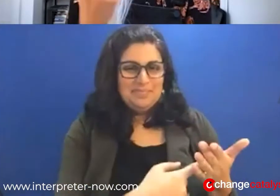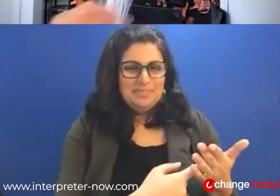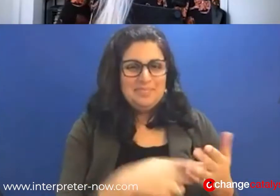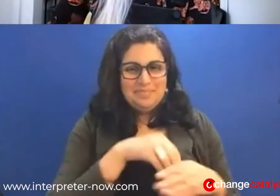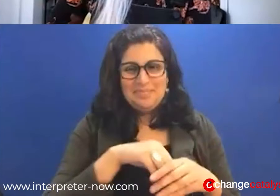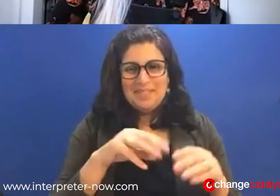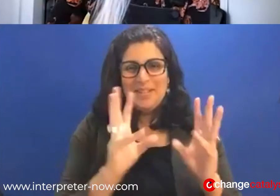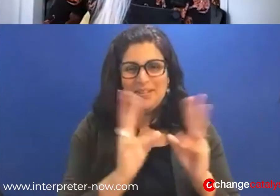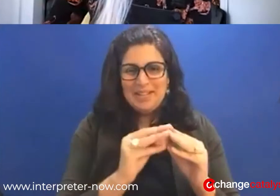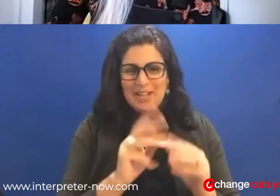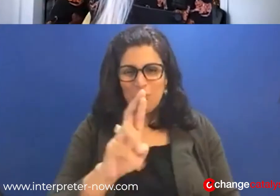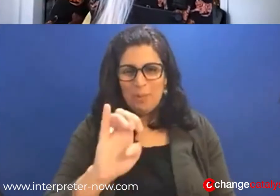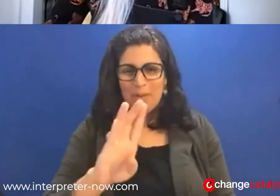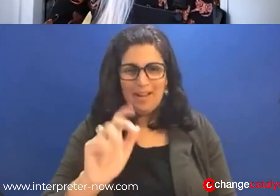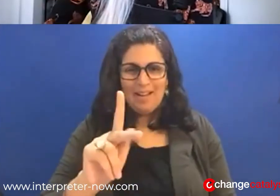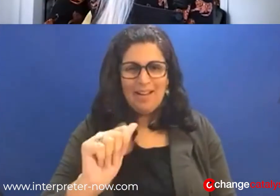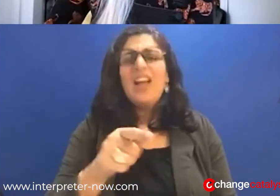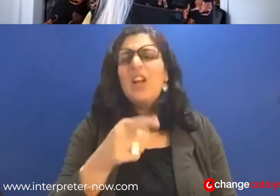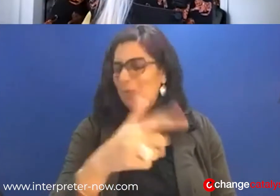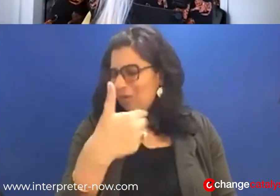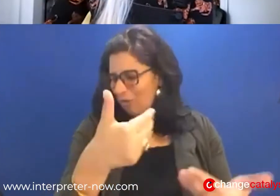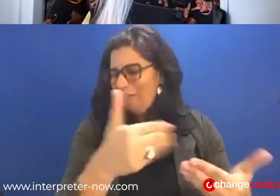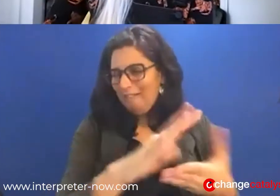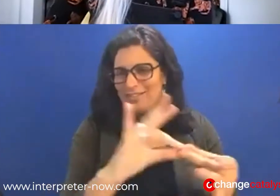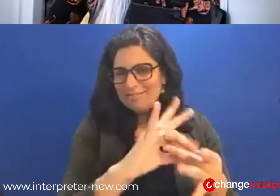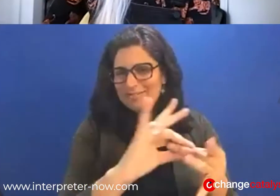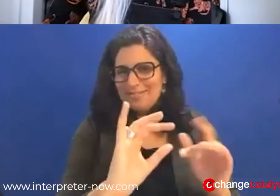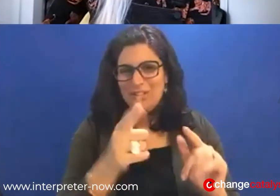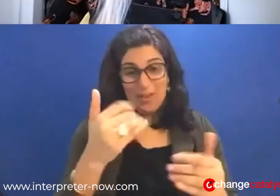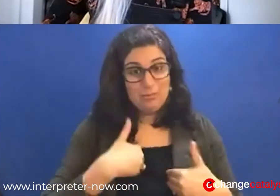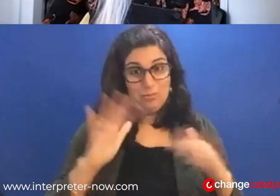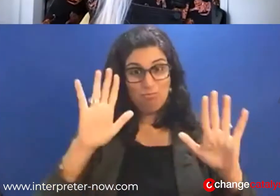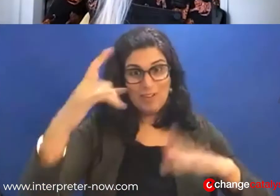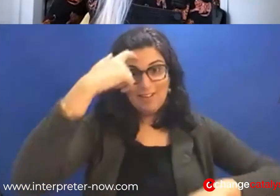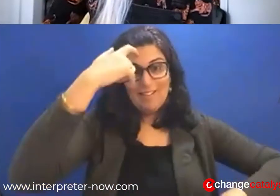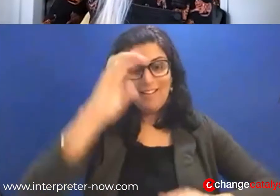Rebekah, you've had some great thoughts around how we've built, but also how we're building towards it.